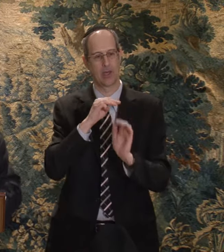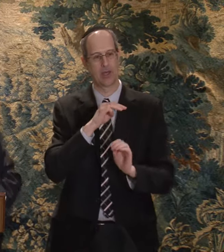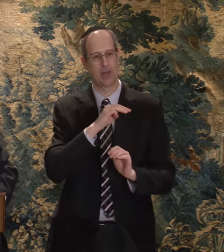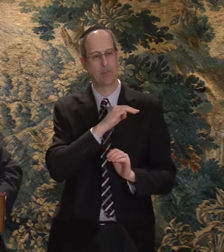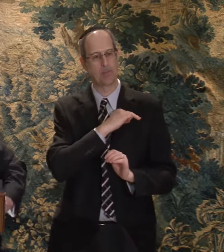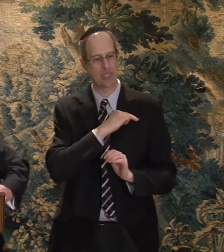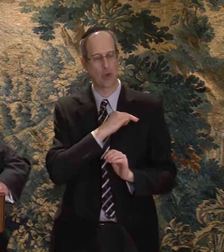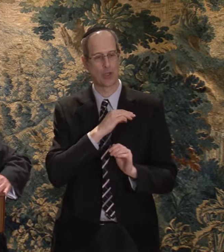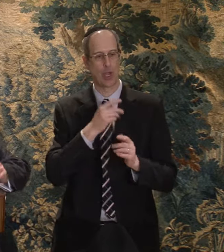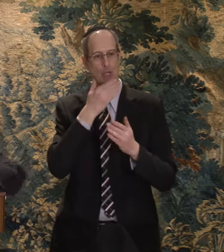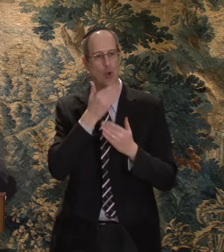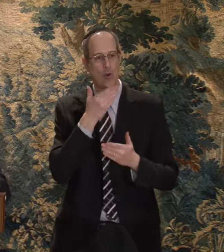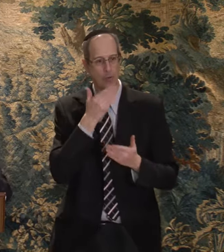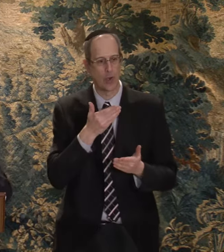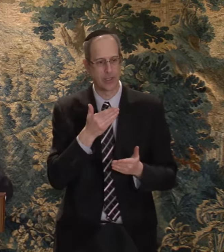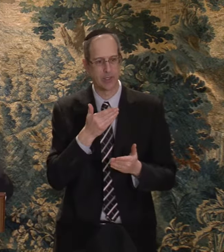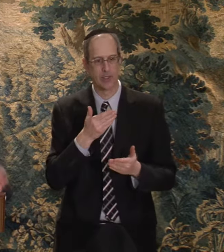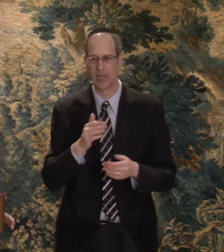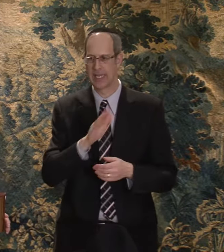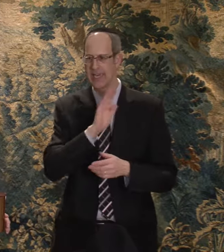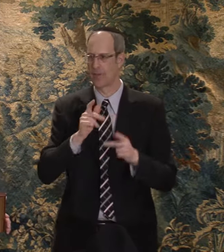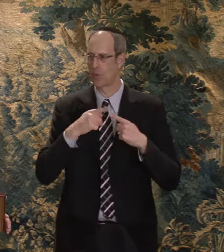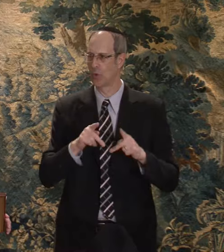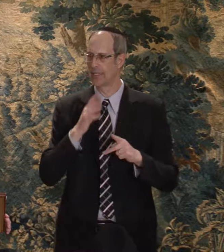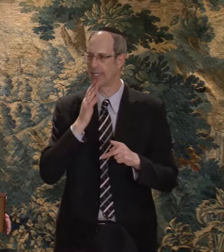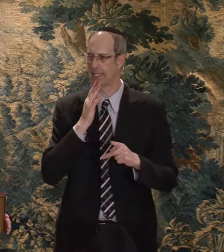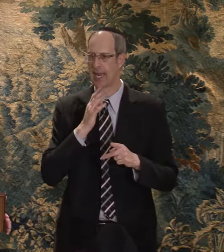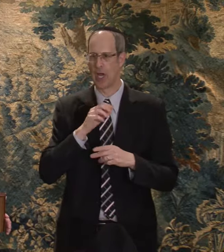ask you something you know you're never allowed to say that agamotto bothers you